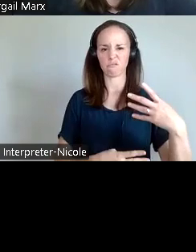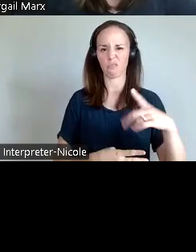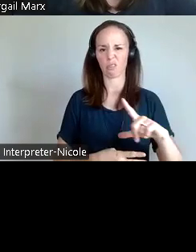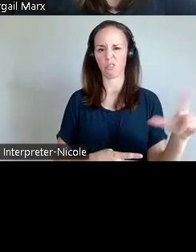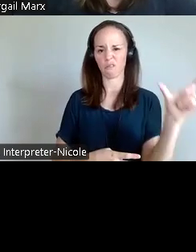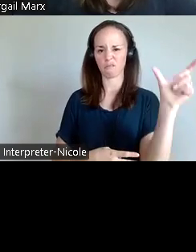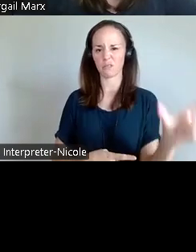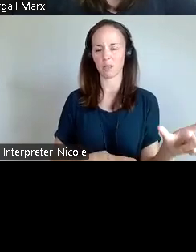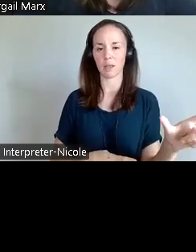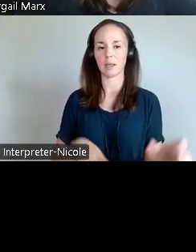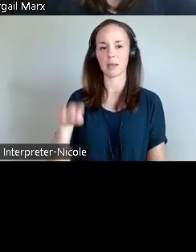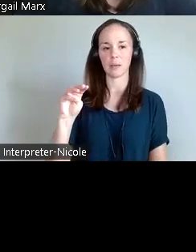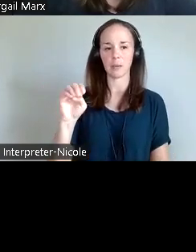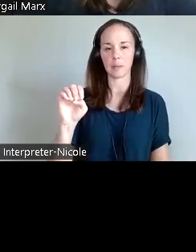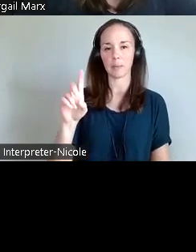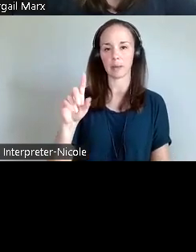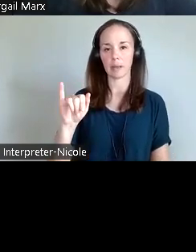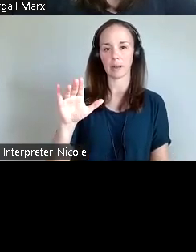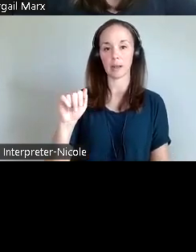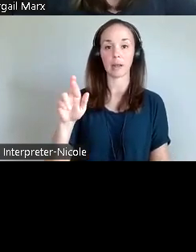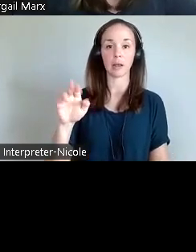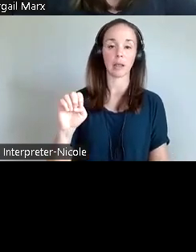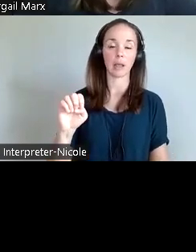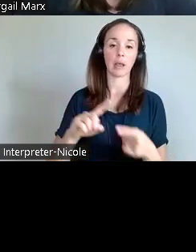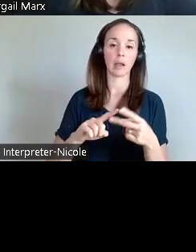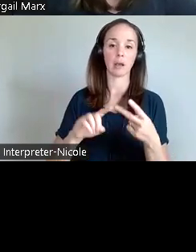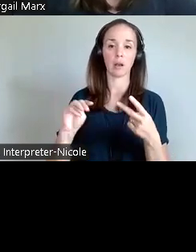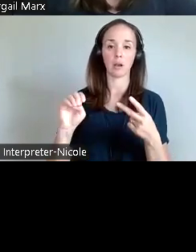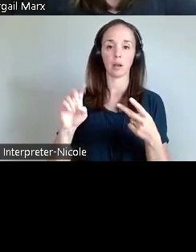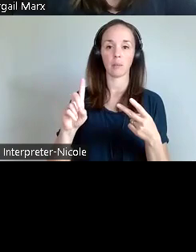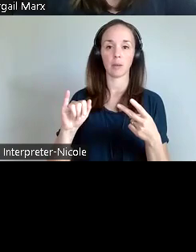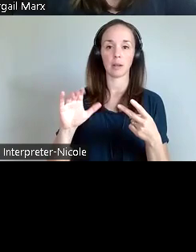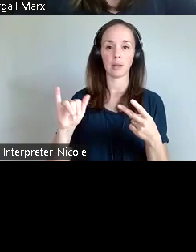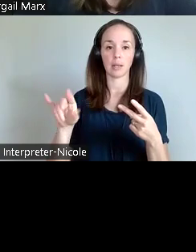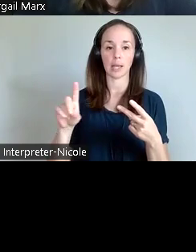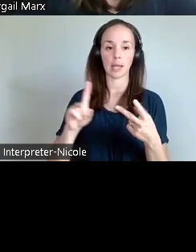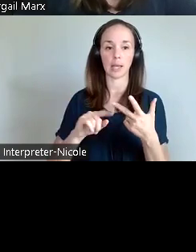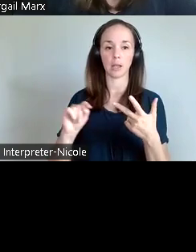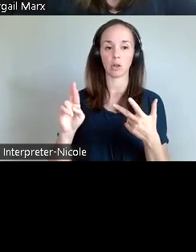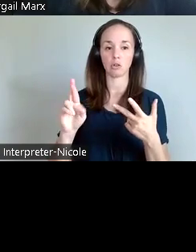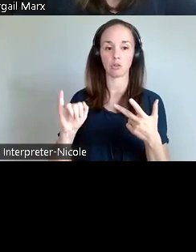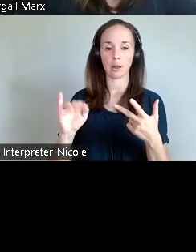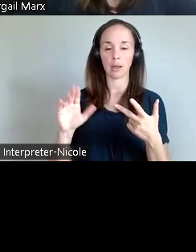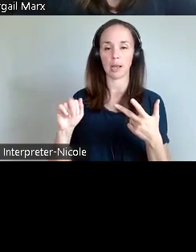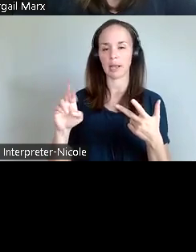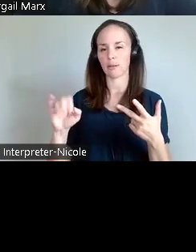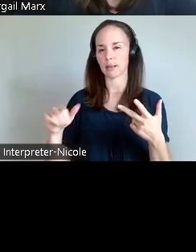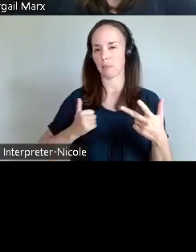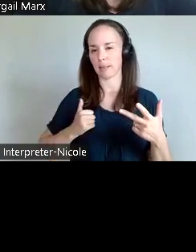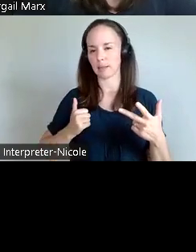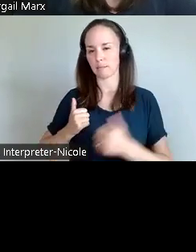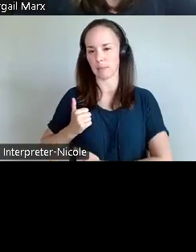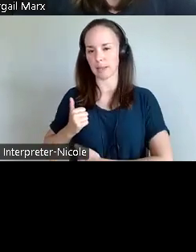Medicare, Medicaid, Tricare which is the military service insurance, and then some private